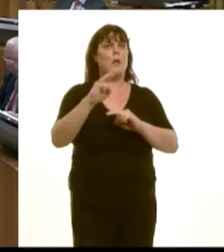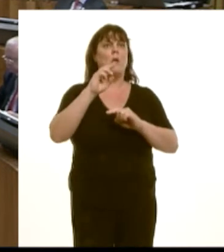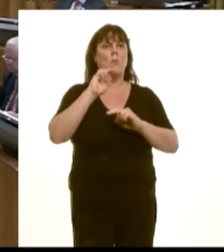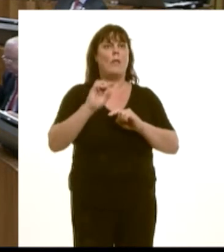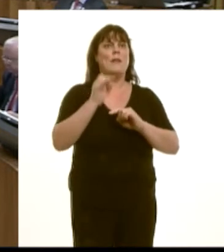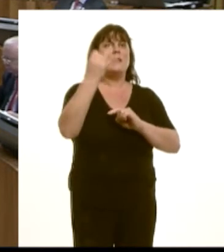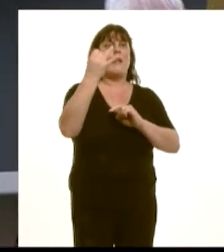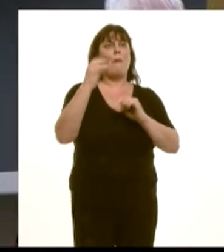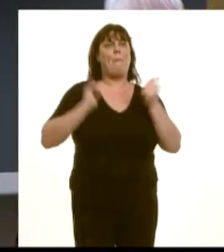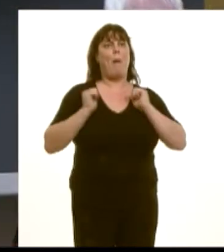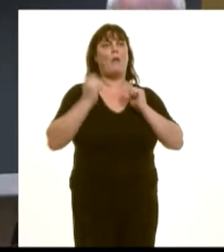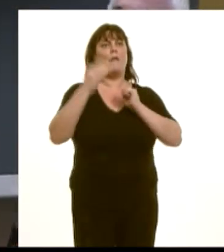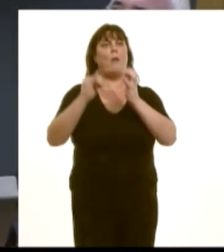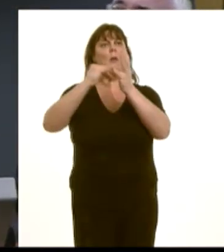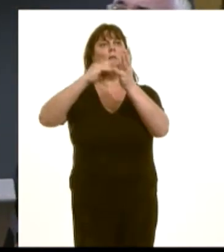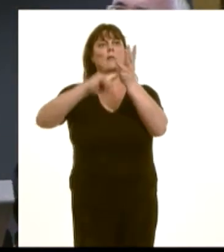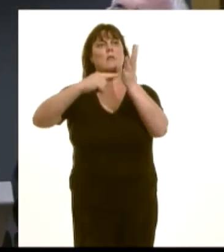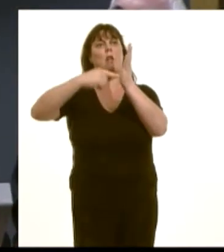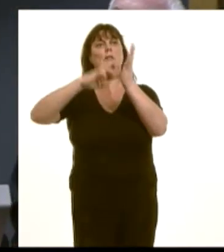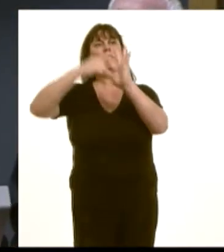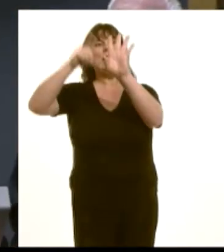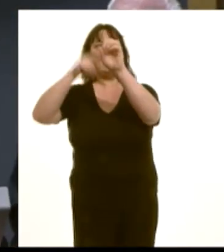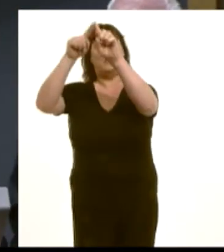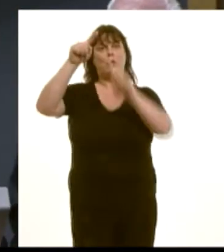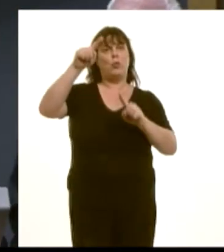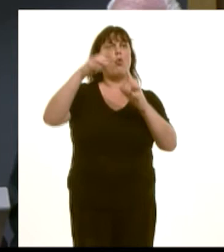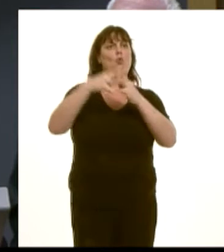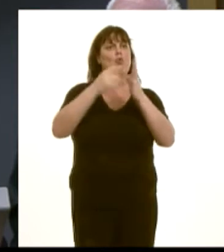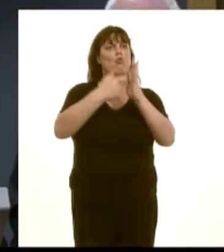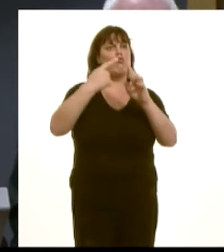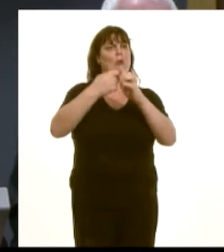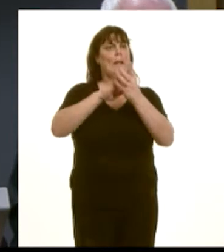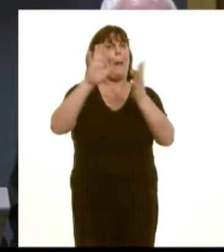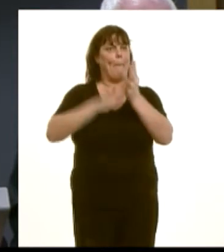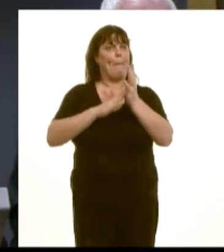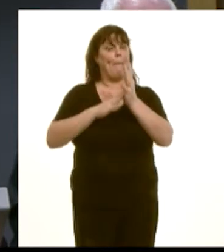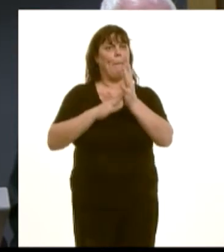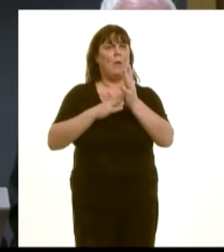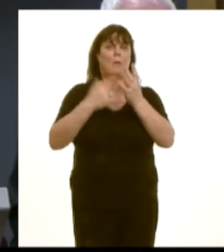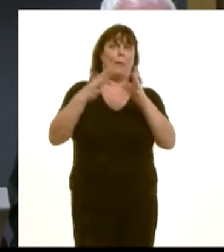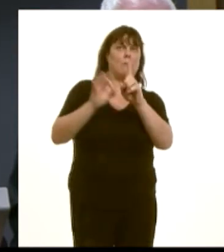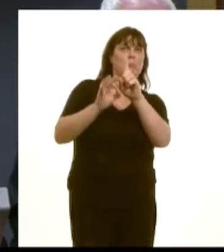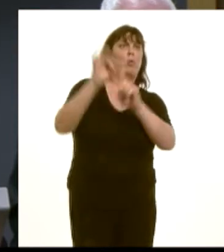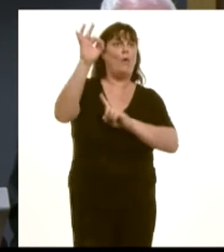stretch between Saltney junction and Wrexham will now enable trains to travel at a faster